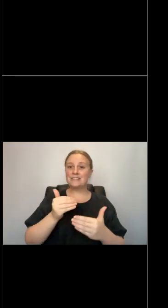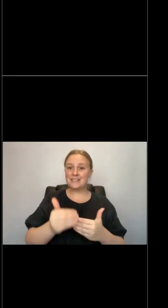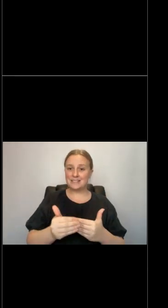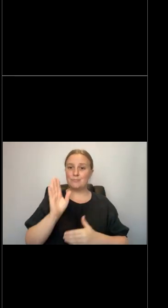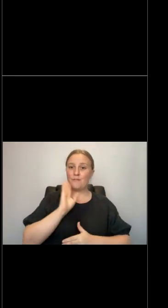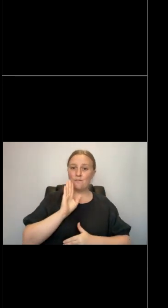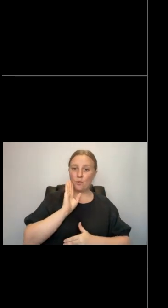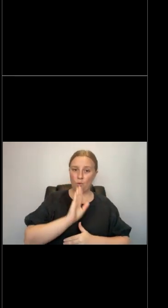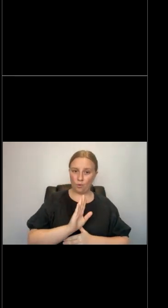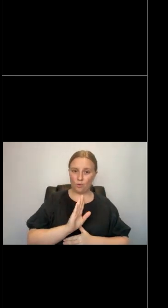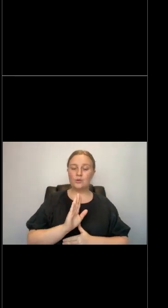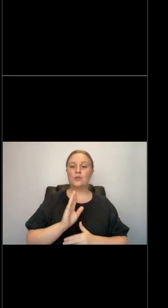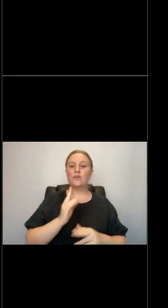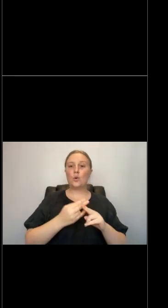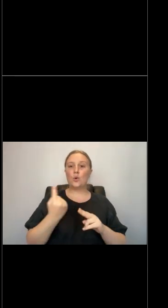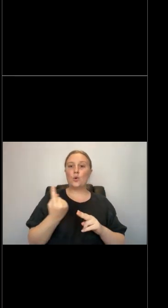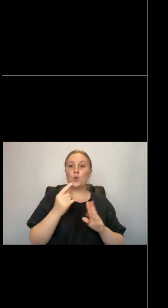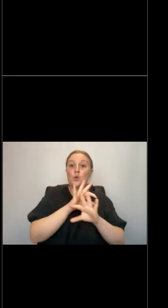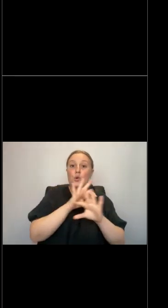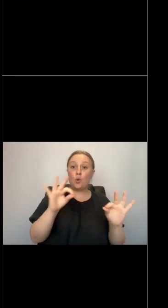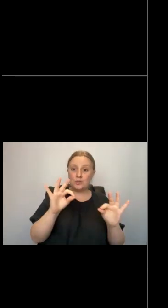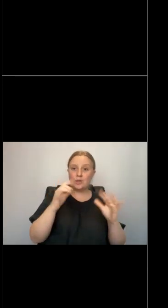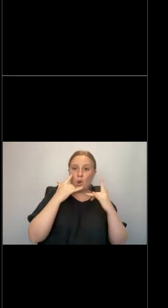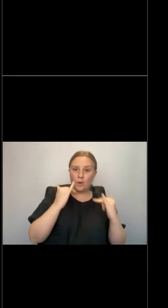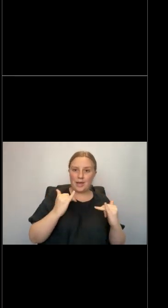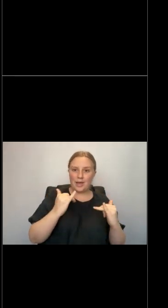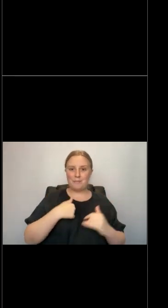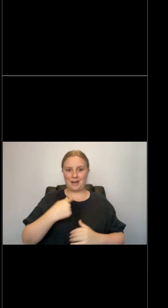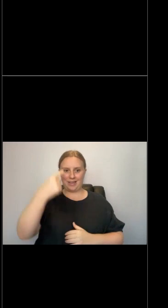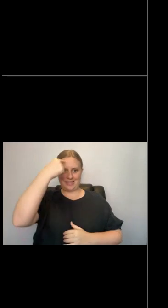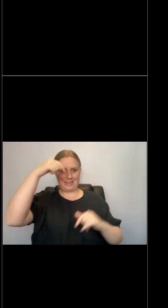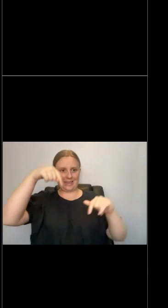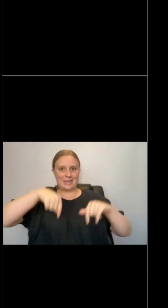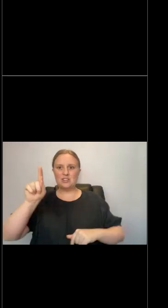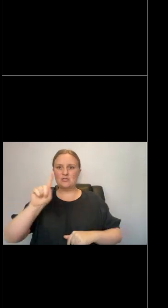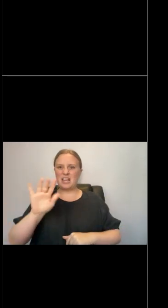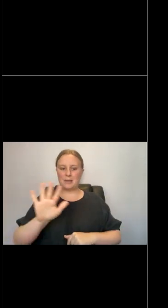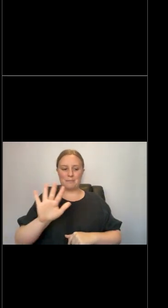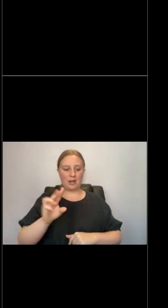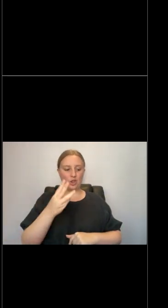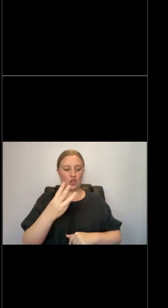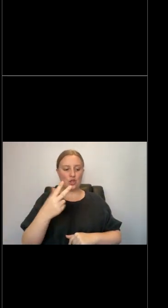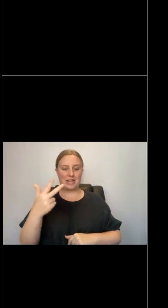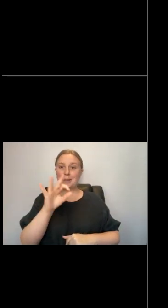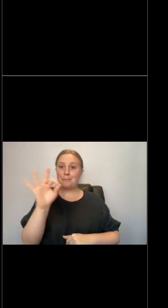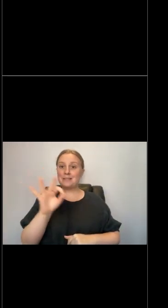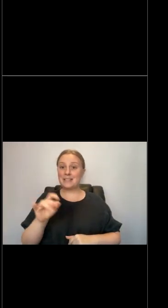I think about 88% of you always this chart and I cannot take credit for it.